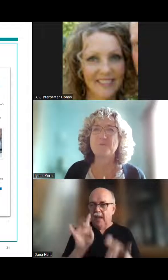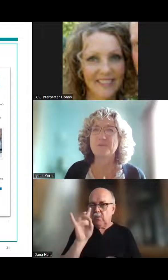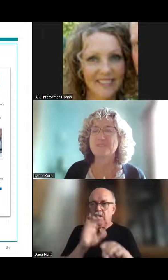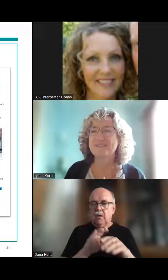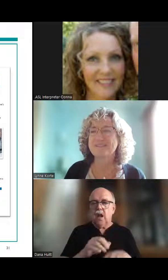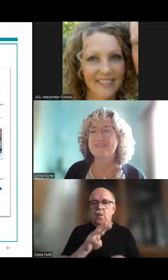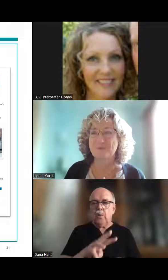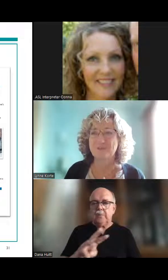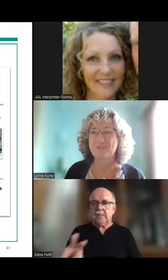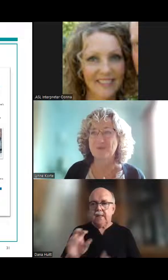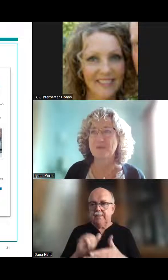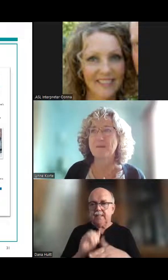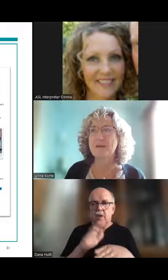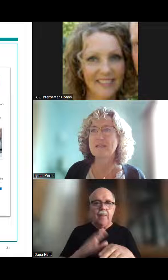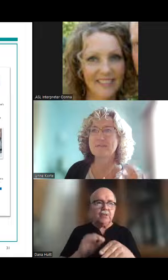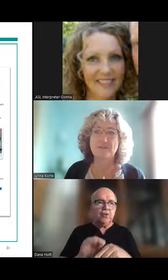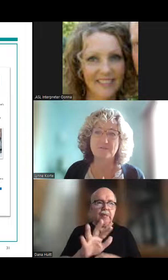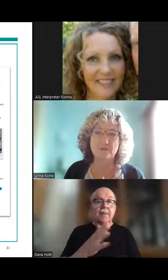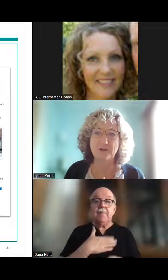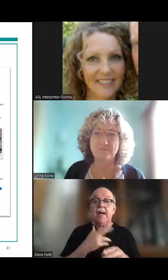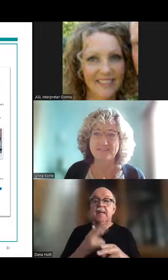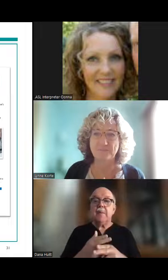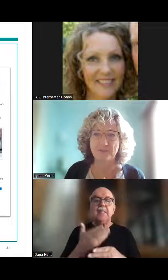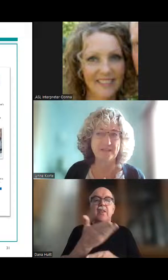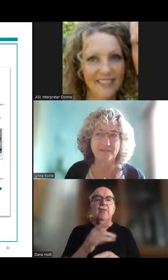. Great. Now we've got a